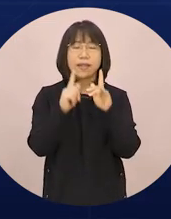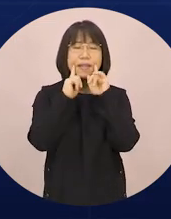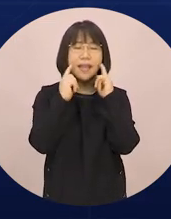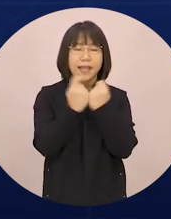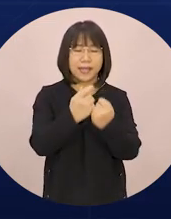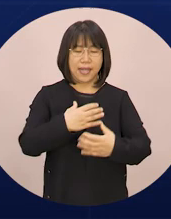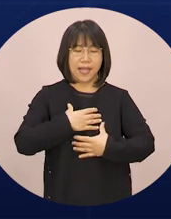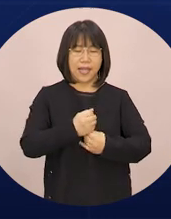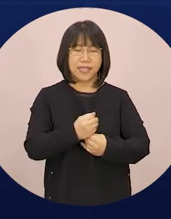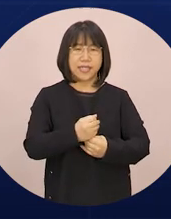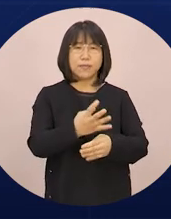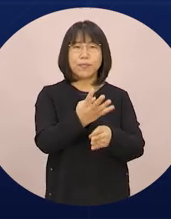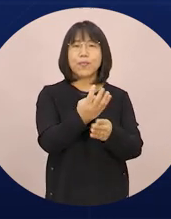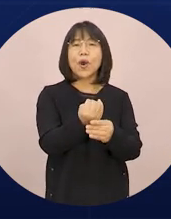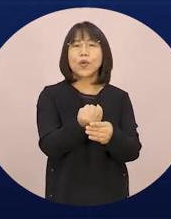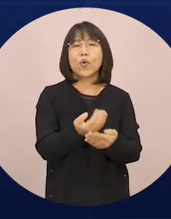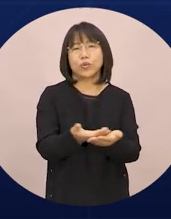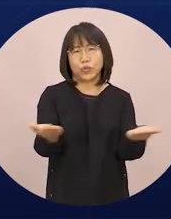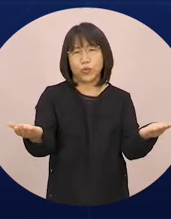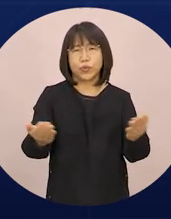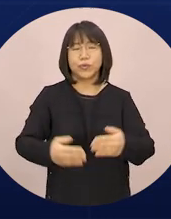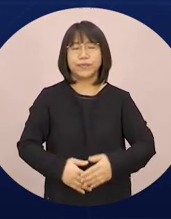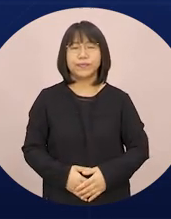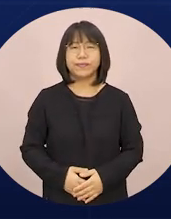that is more secure from the leakage of personal information.